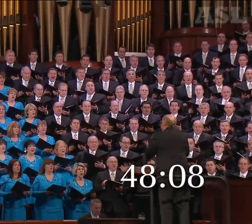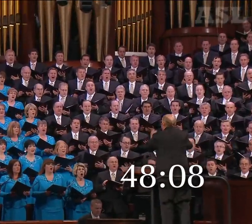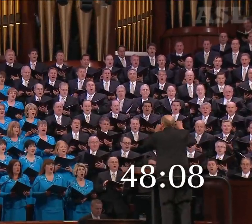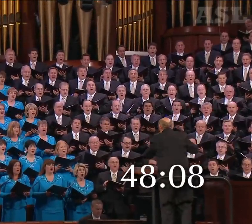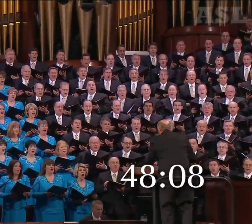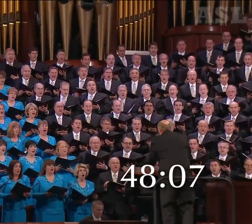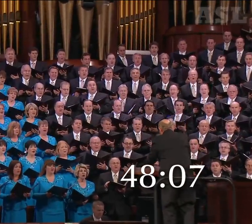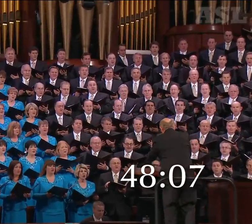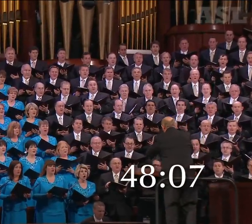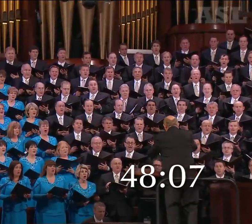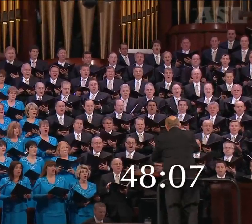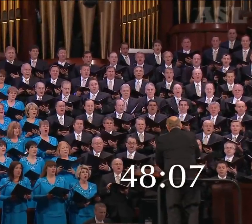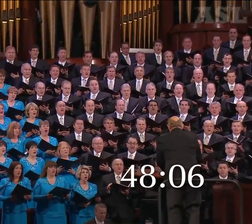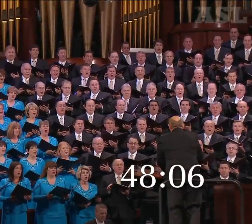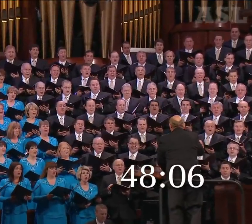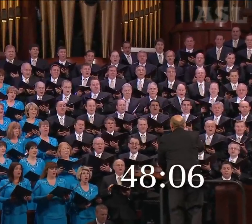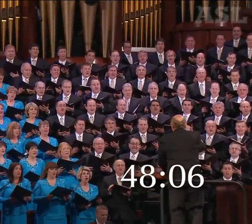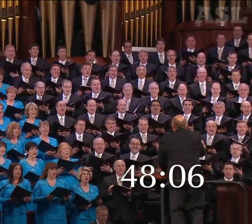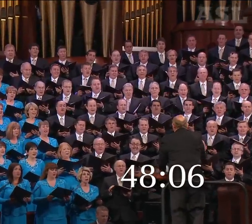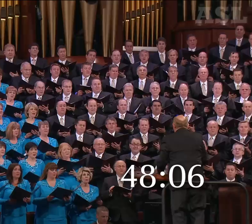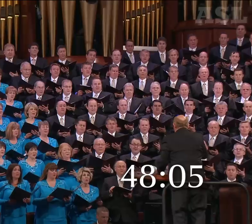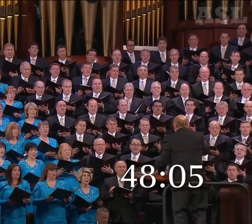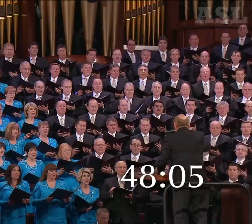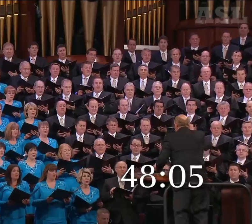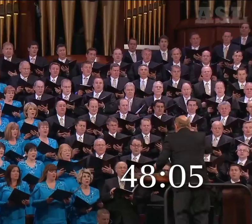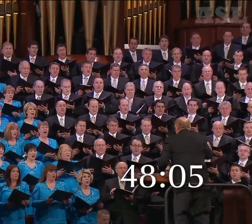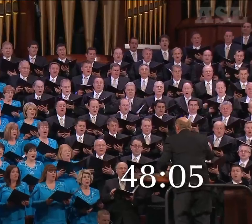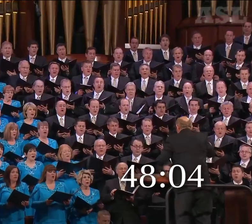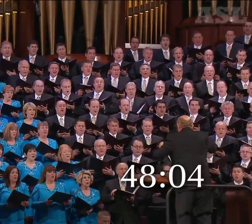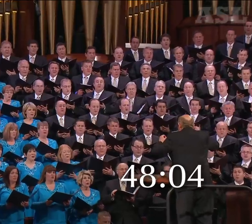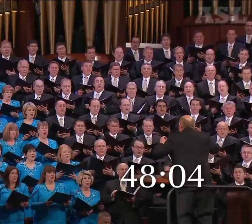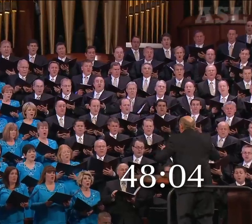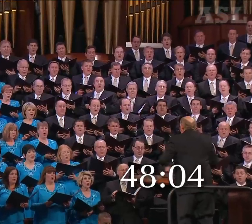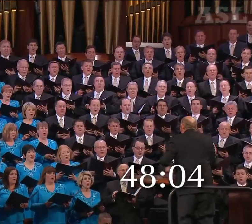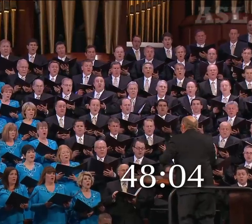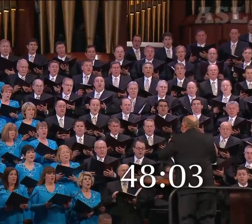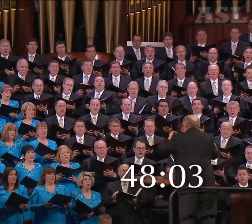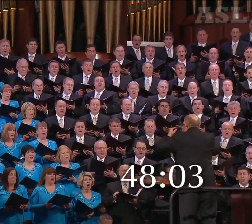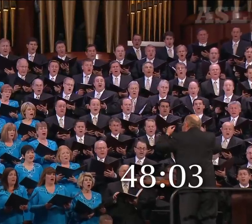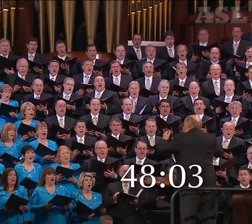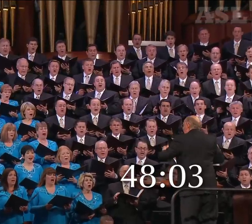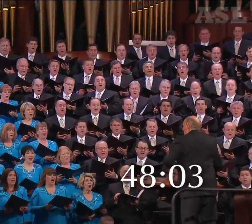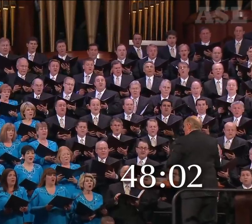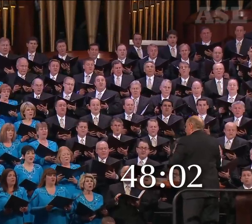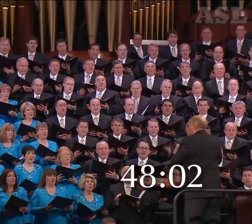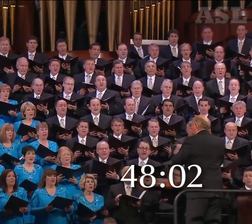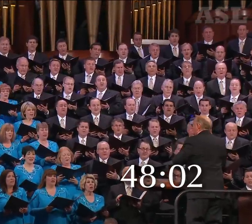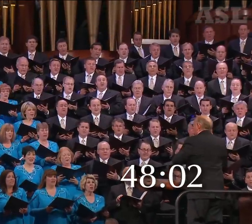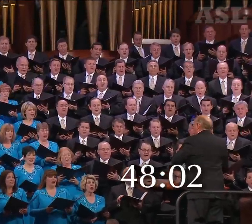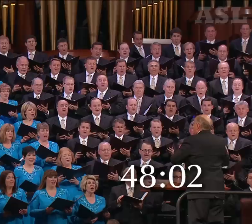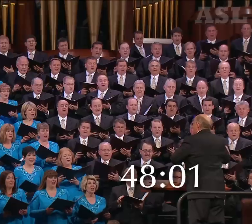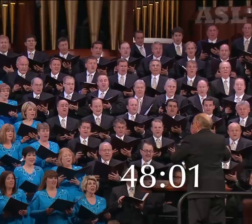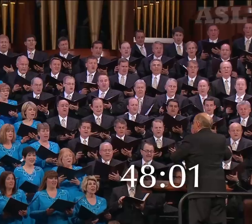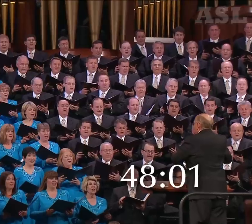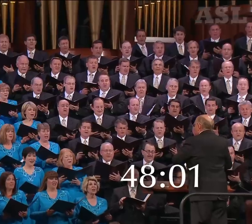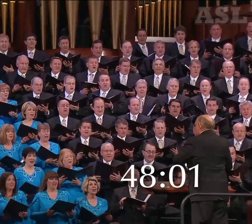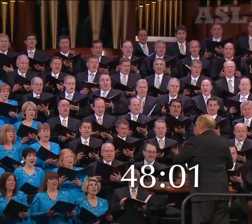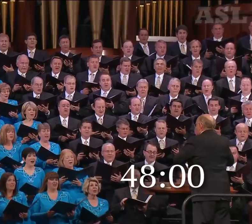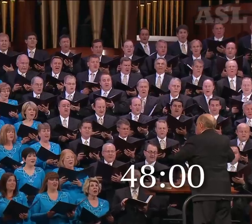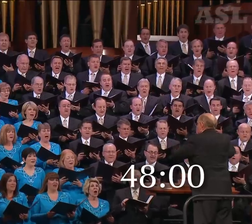CLOSED CAPTION CHANNEL OF THE CHURCH OF JESUS CHRIST OF LATTER-DAY SAINTS.